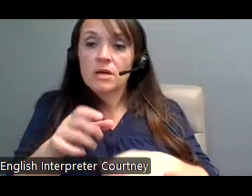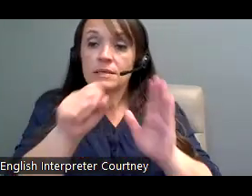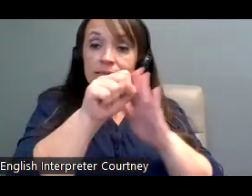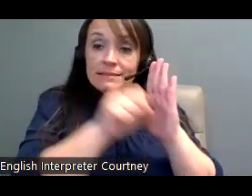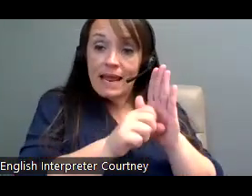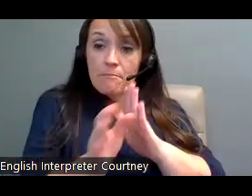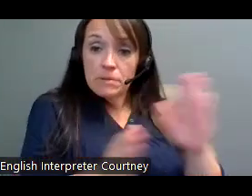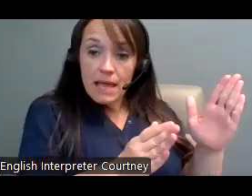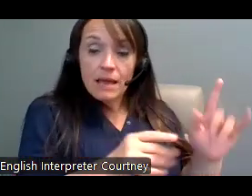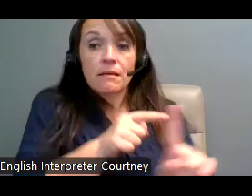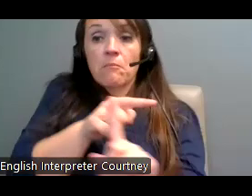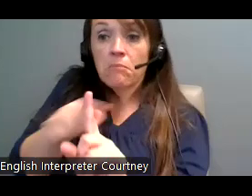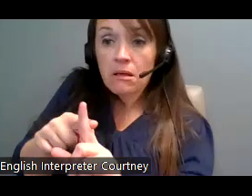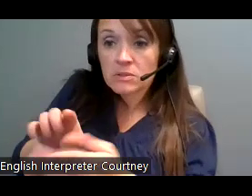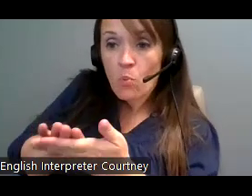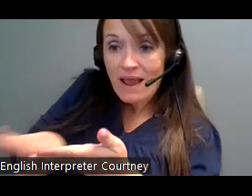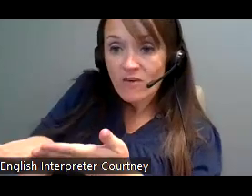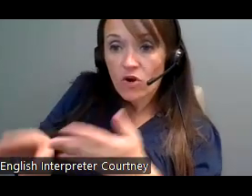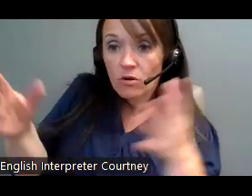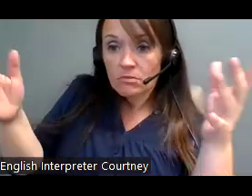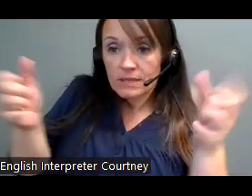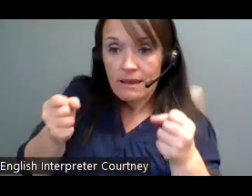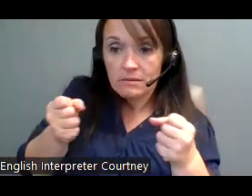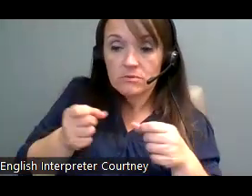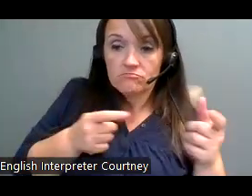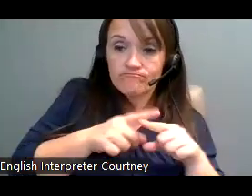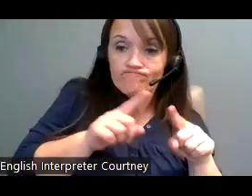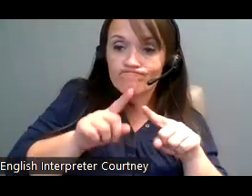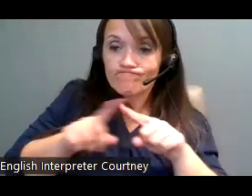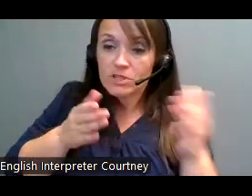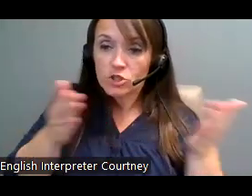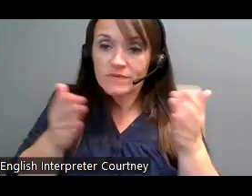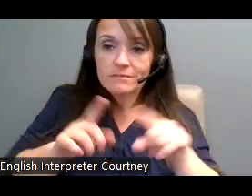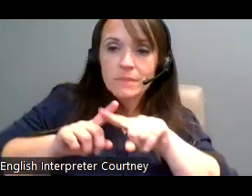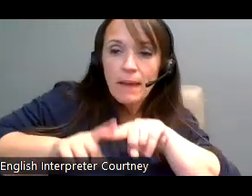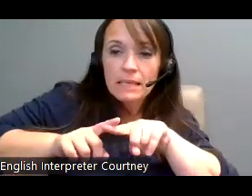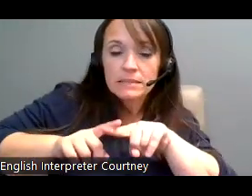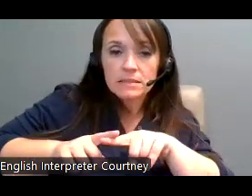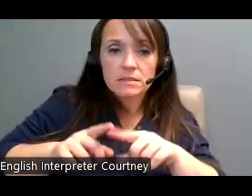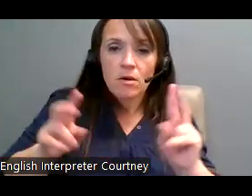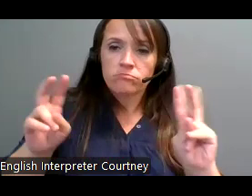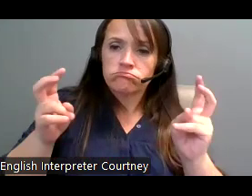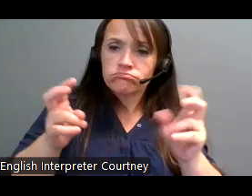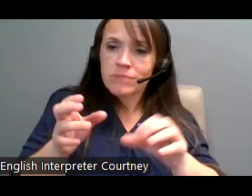services under whatever waiver you qualify for. I think of that as stacking services one on top of